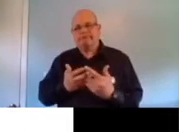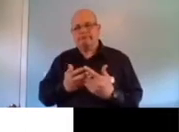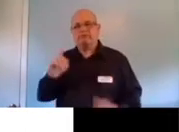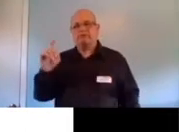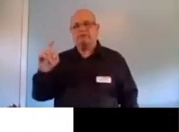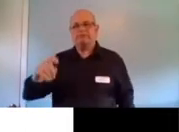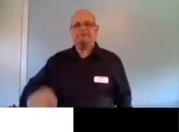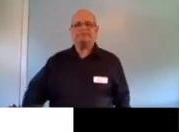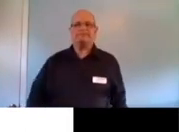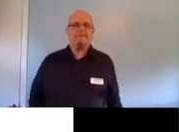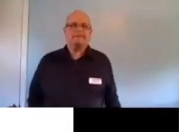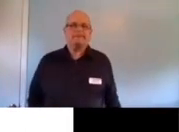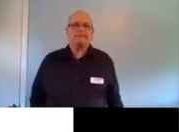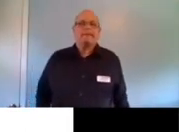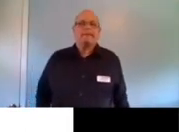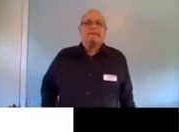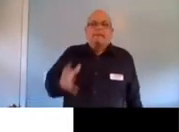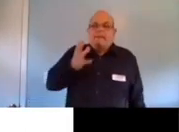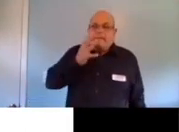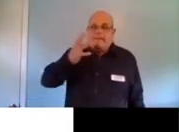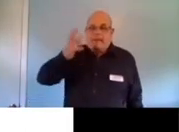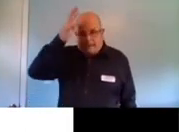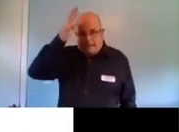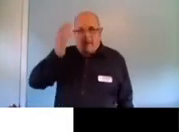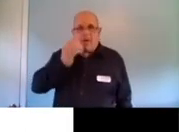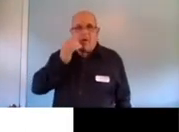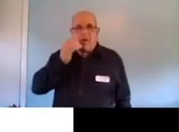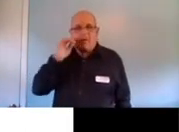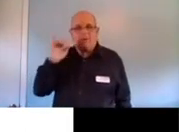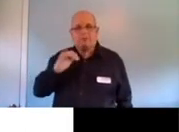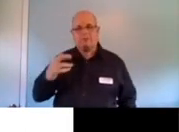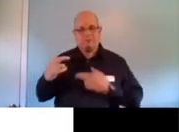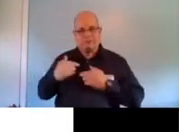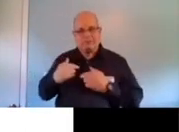Of course parents at home need to take the responsibilities to learn the AT device but